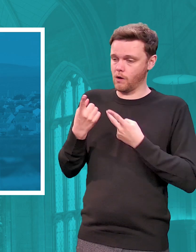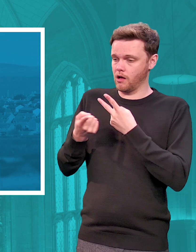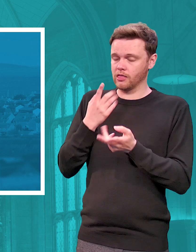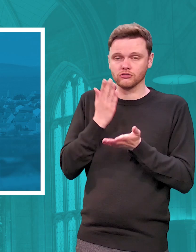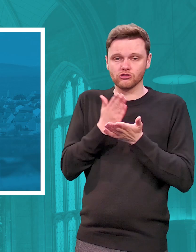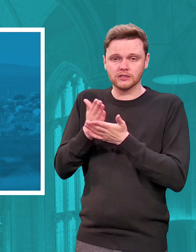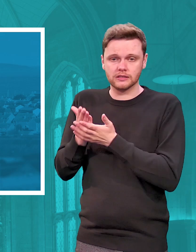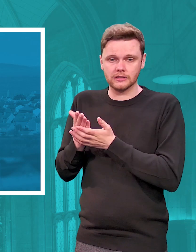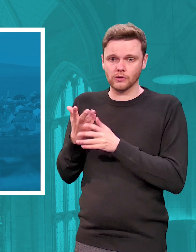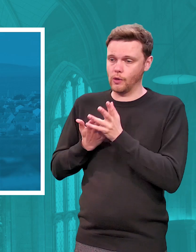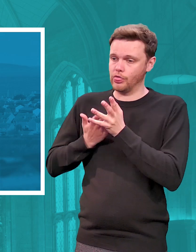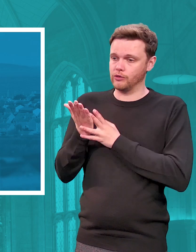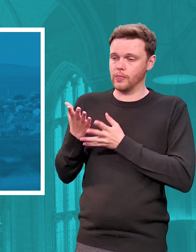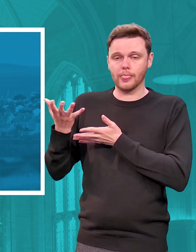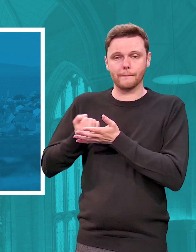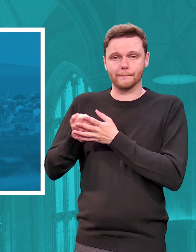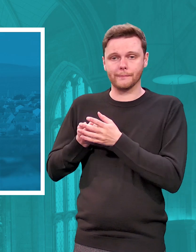or indeed with the Pensions Manager, Jane McLeod.